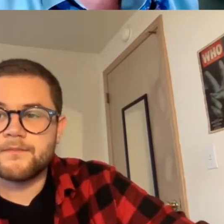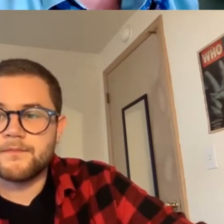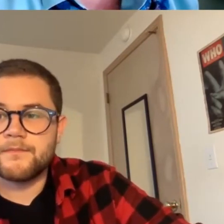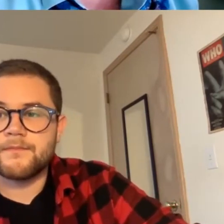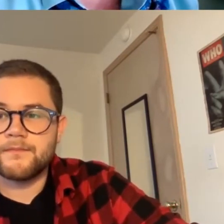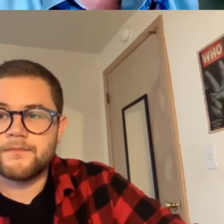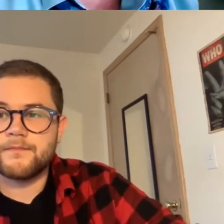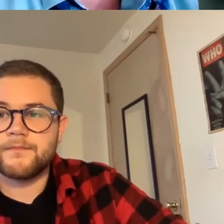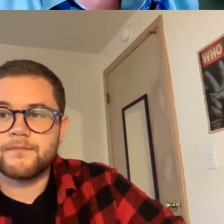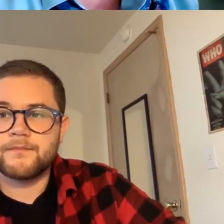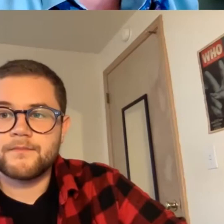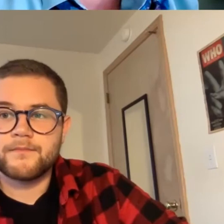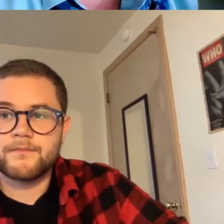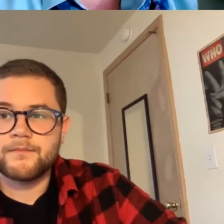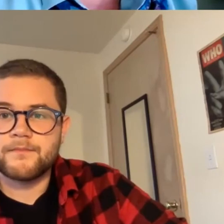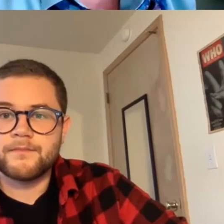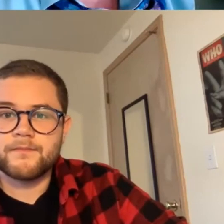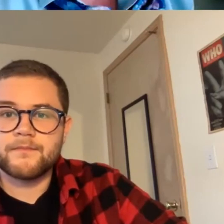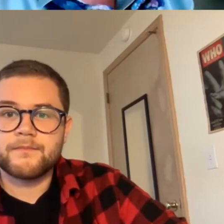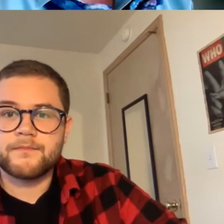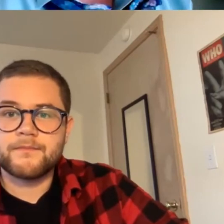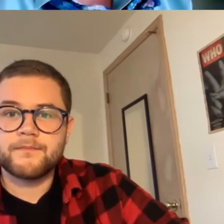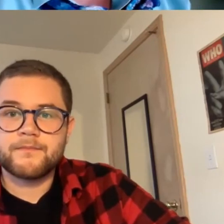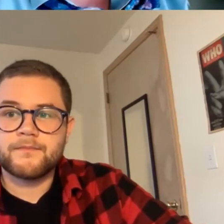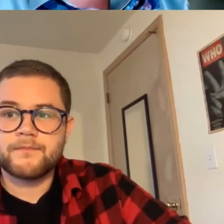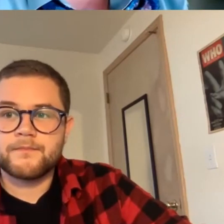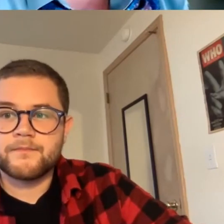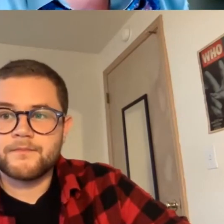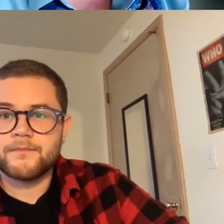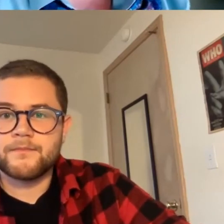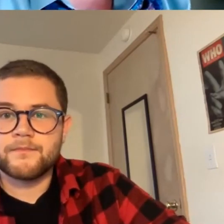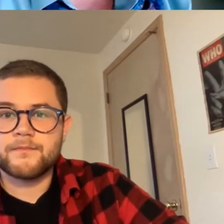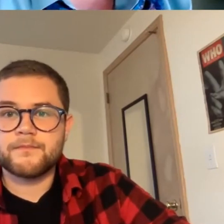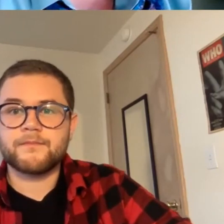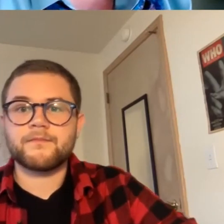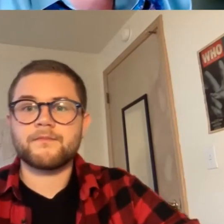is Glenda Russell and she's, the book I have here is called